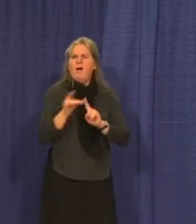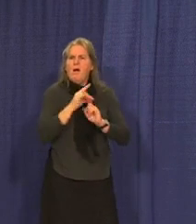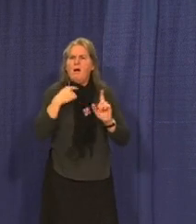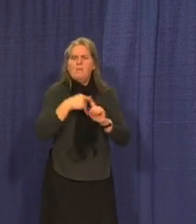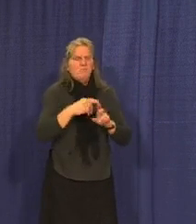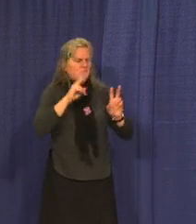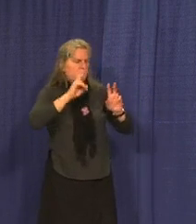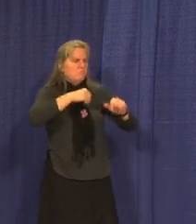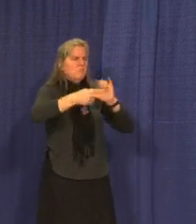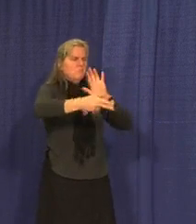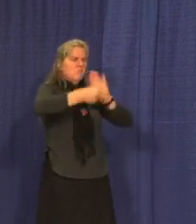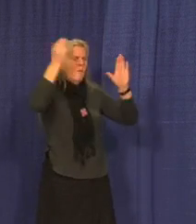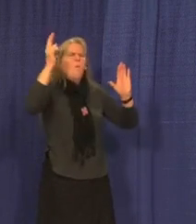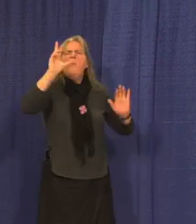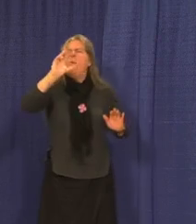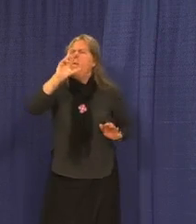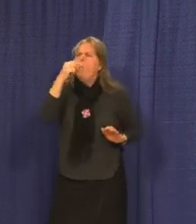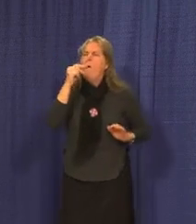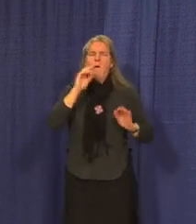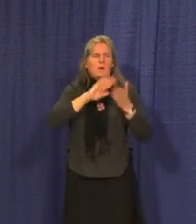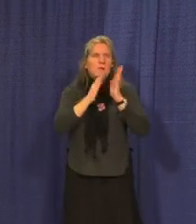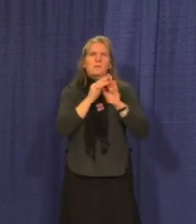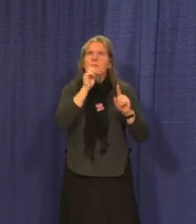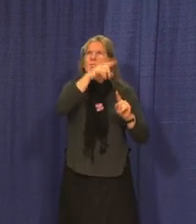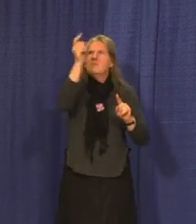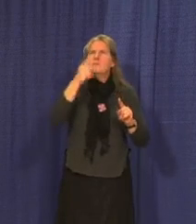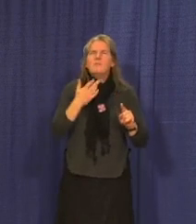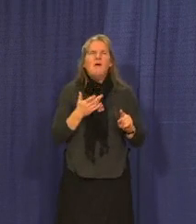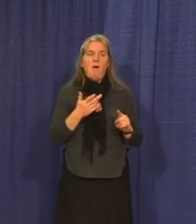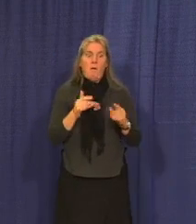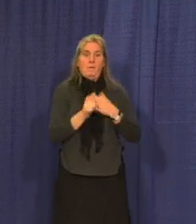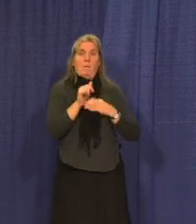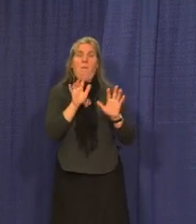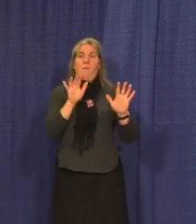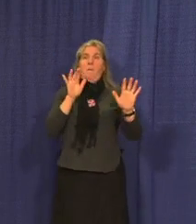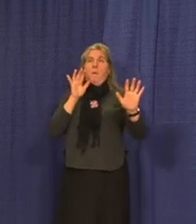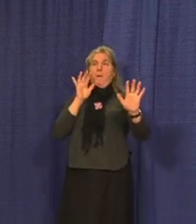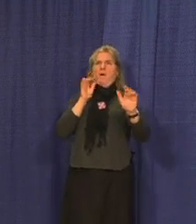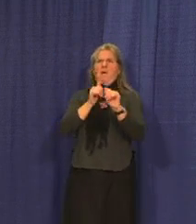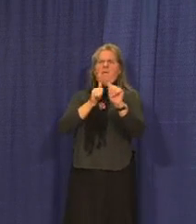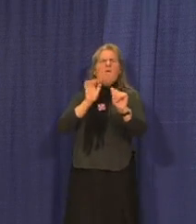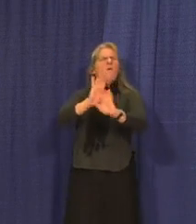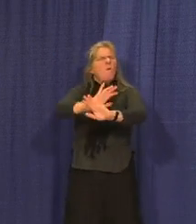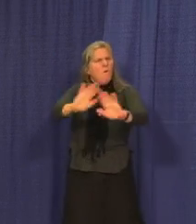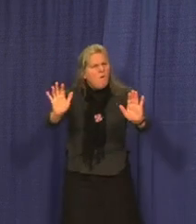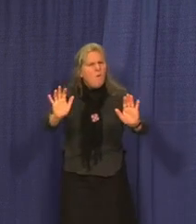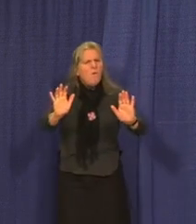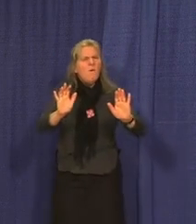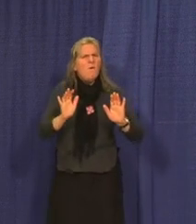tested positive, and it is not a time to treat entire communities as though they are dangerous in